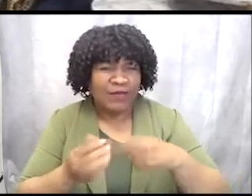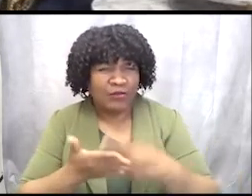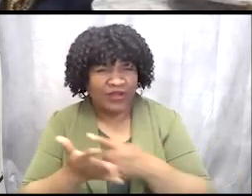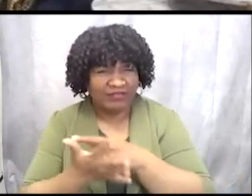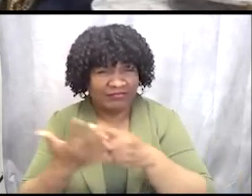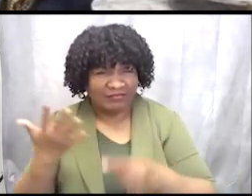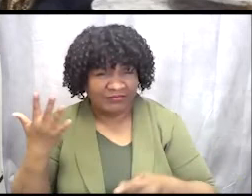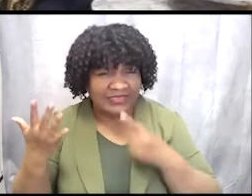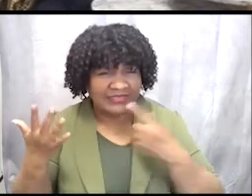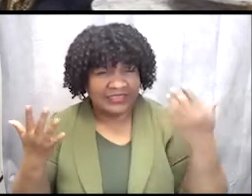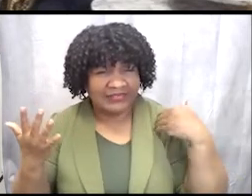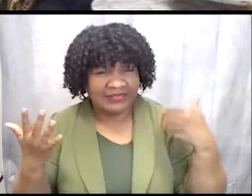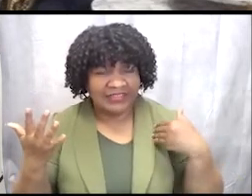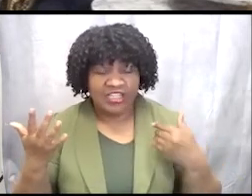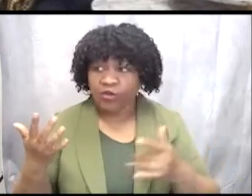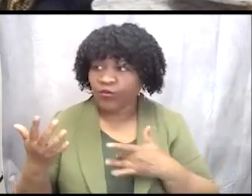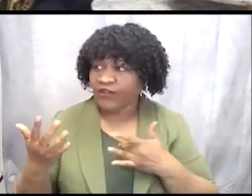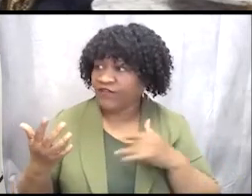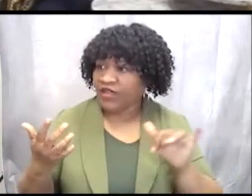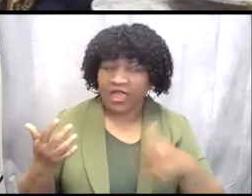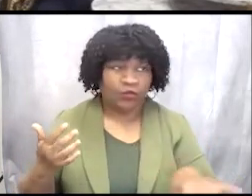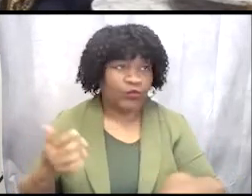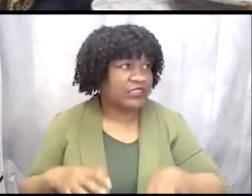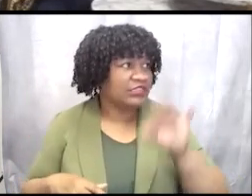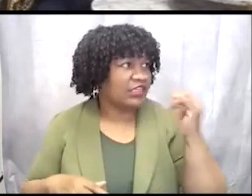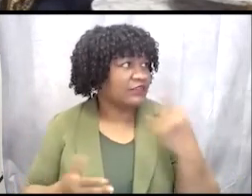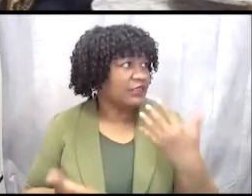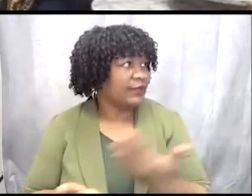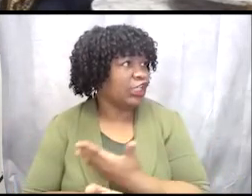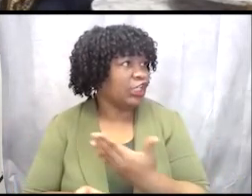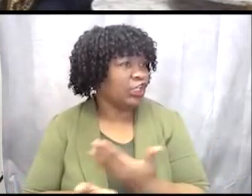We act as though we've discovered some of these things.